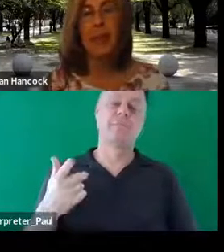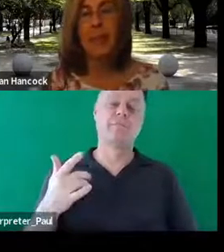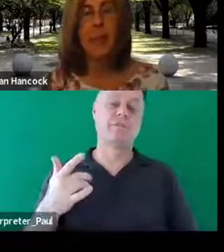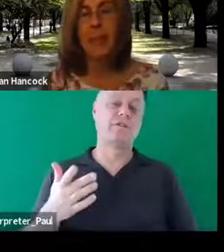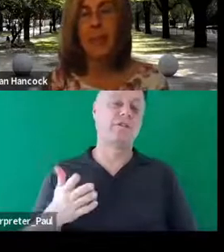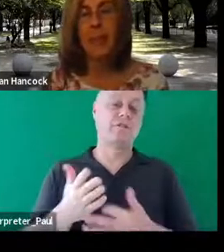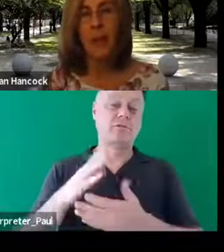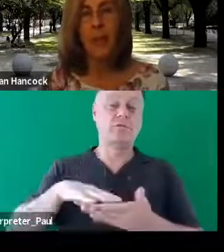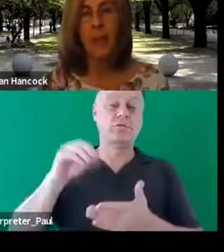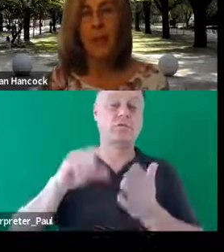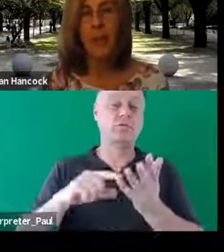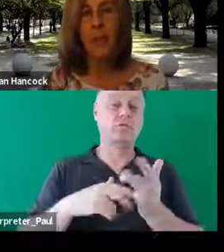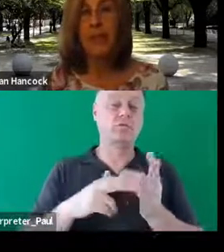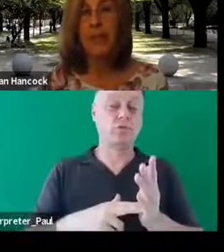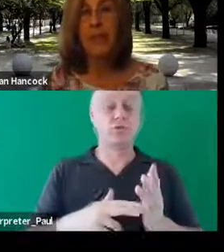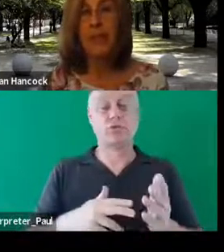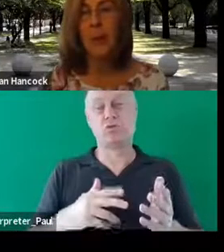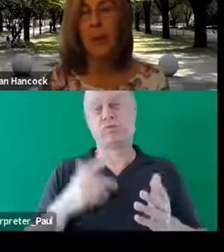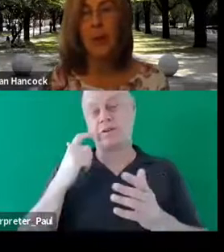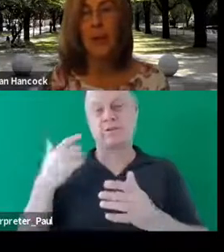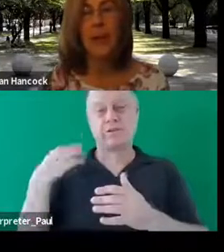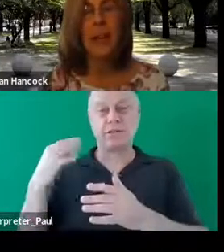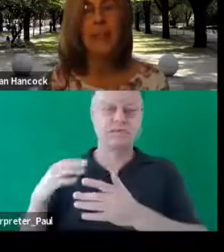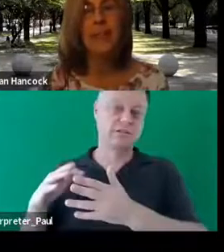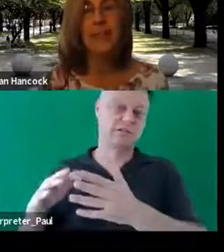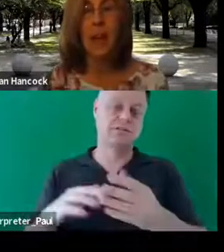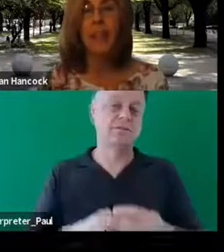can tap in, you know, that way through a, sort of, volunteer-type program to start with and start in